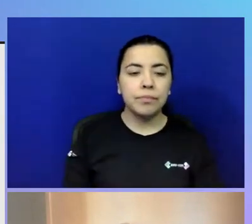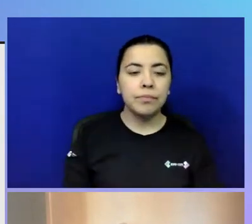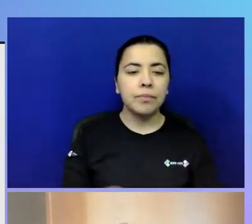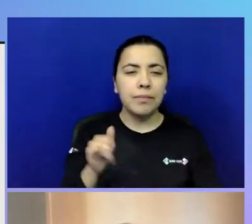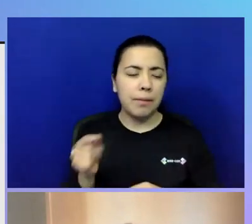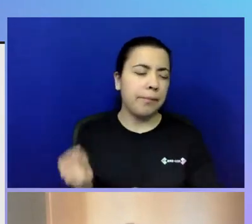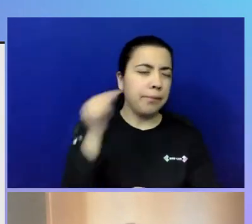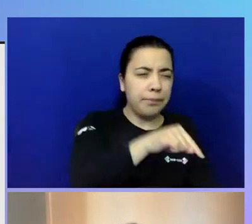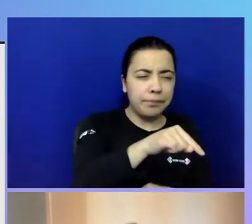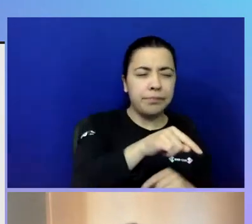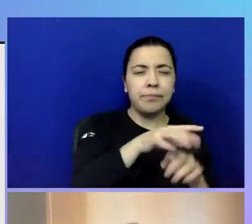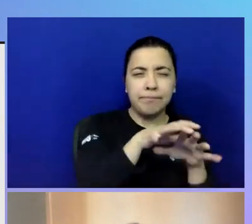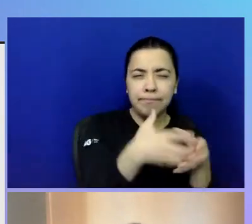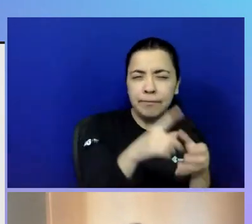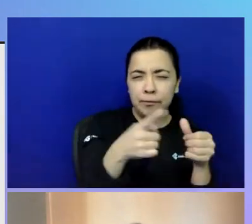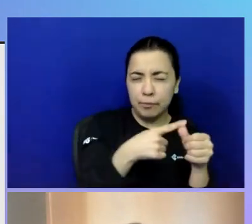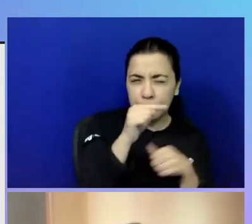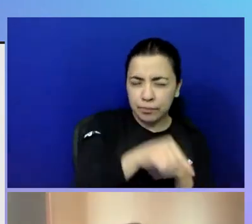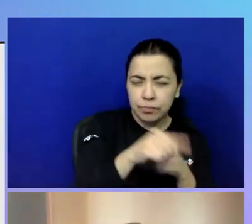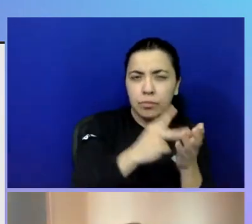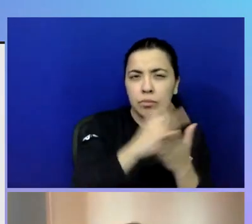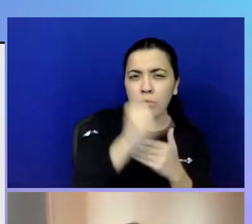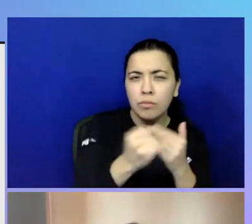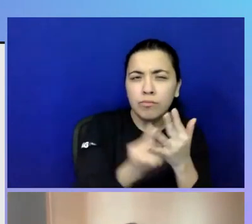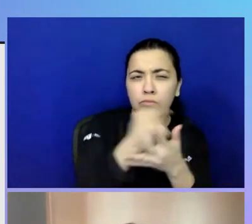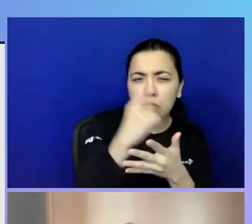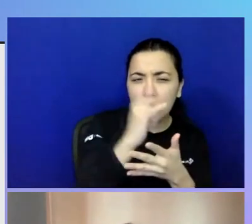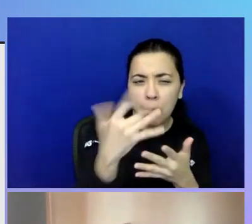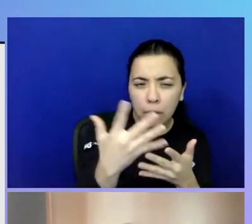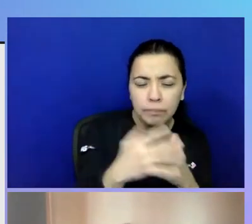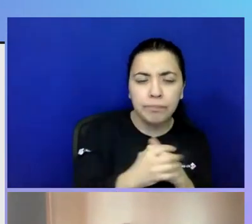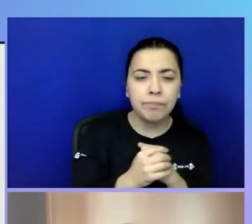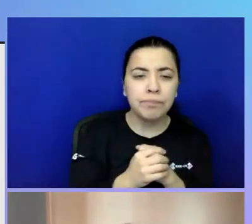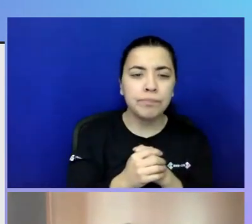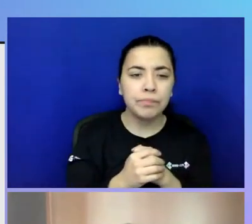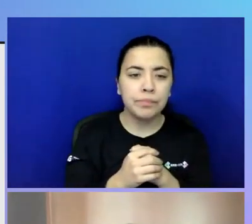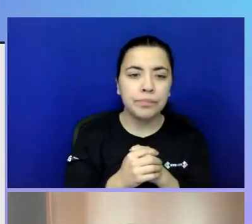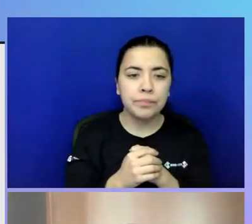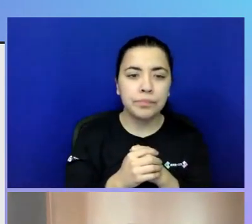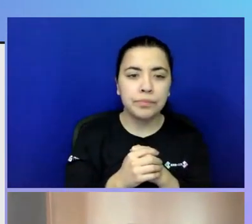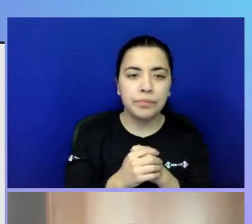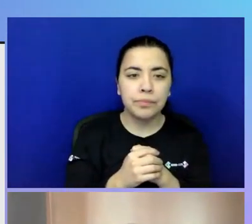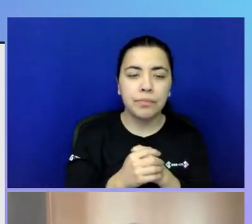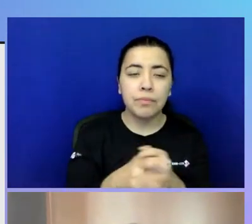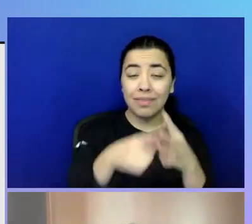essentially our initial transition in. So transitioning